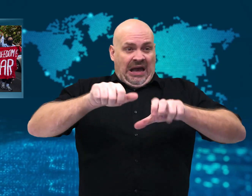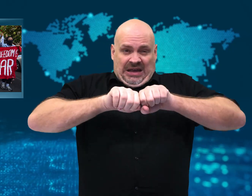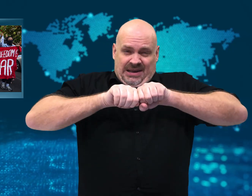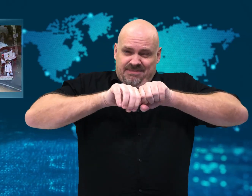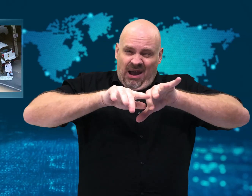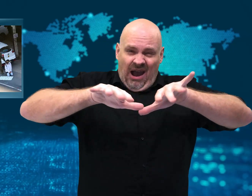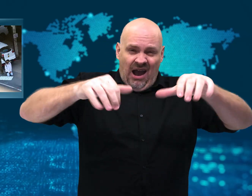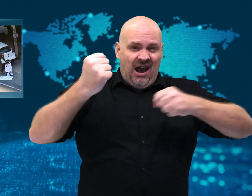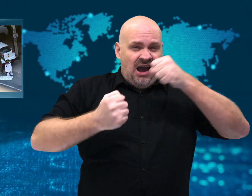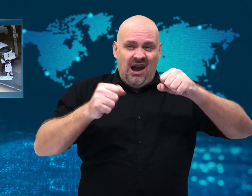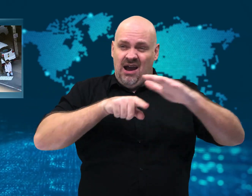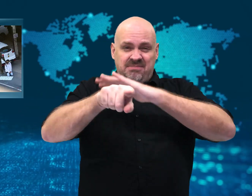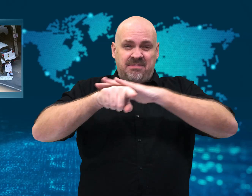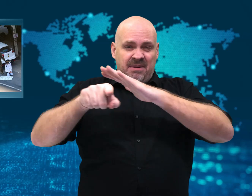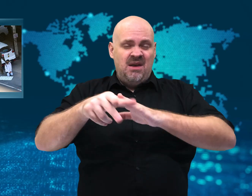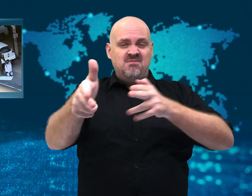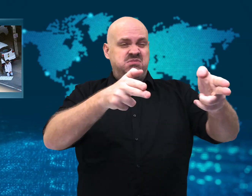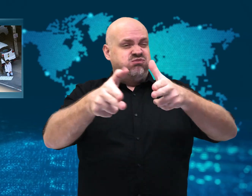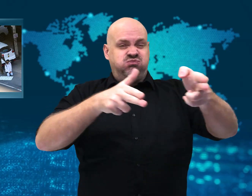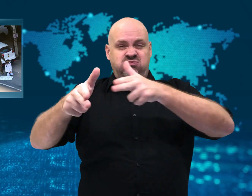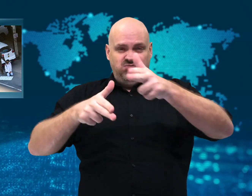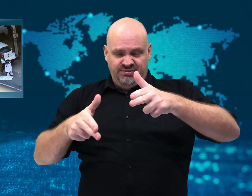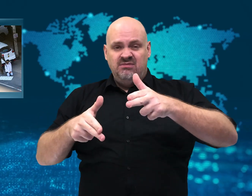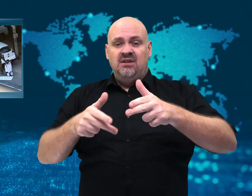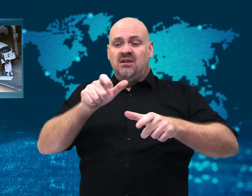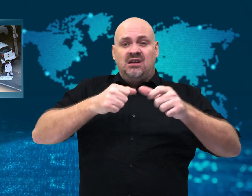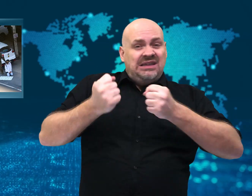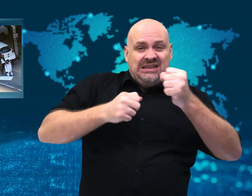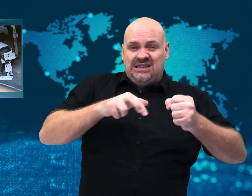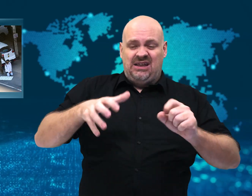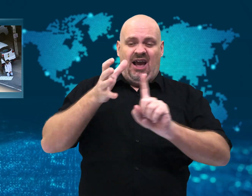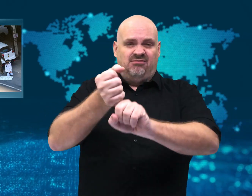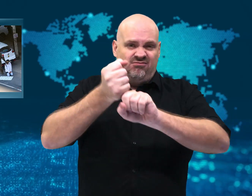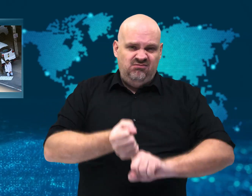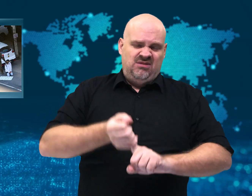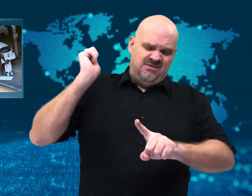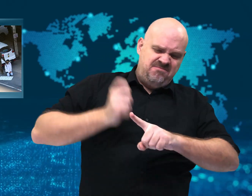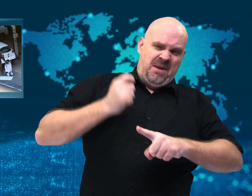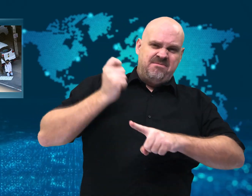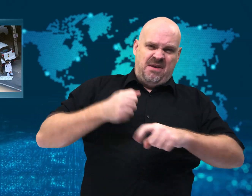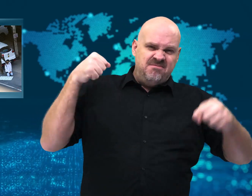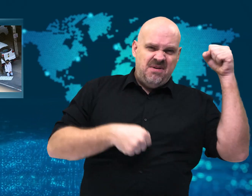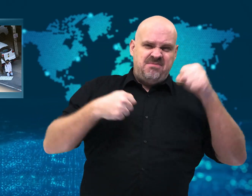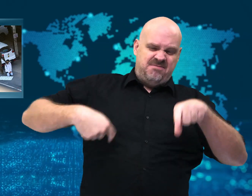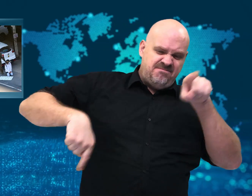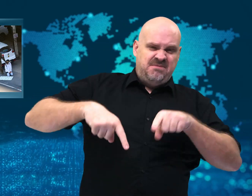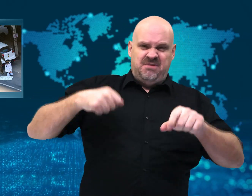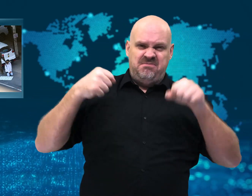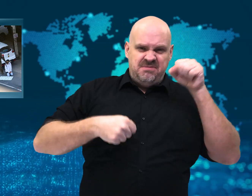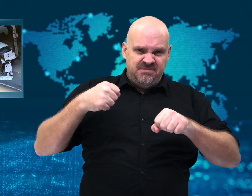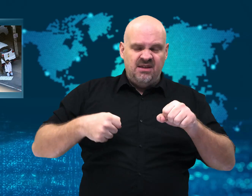Soldiers then jumped out of the car and started shooting at some